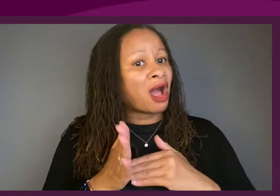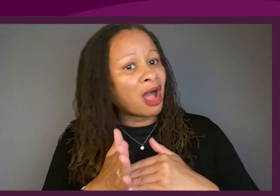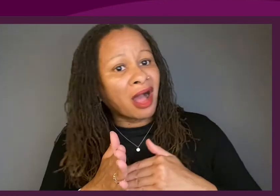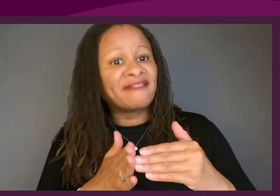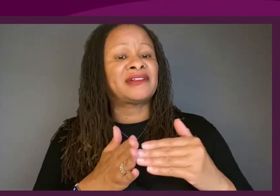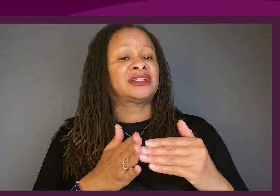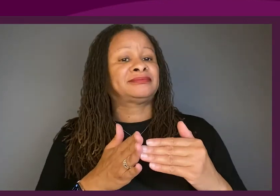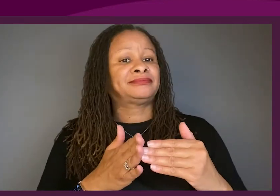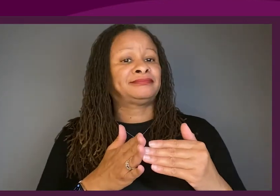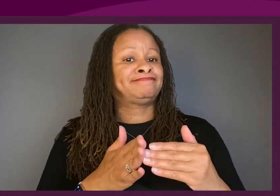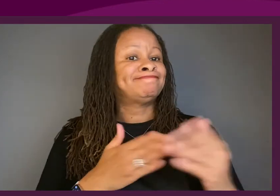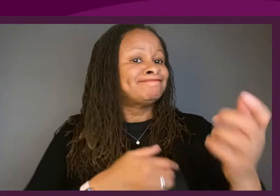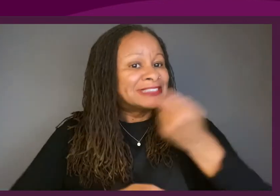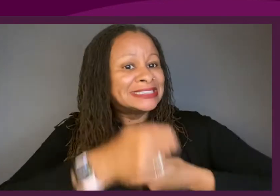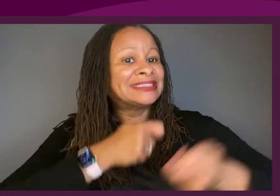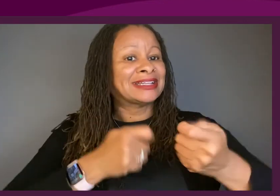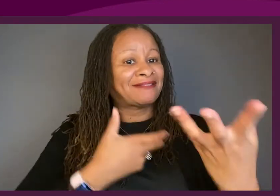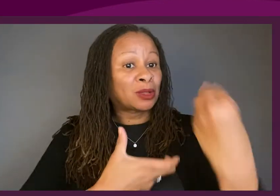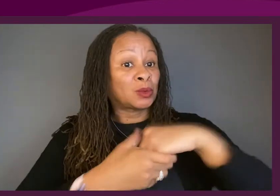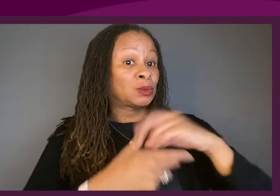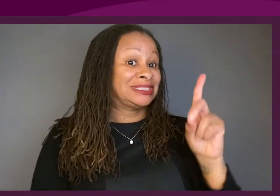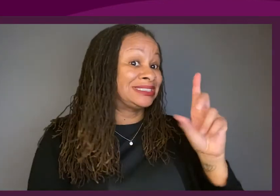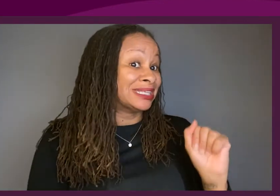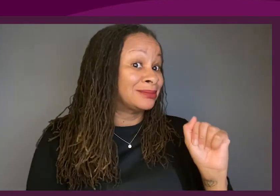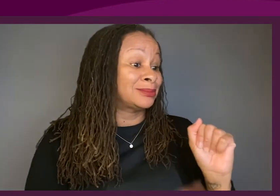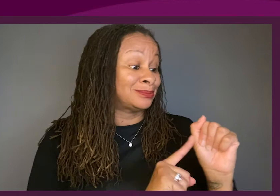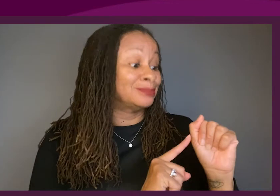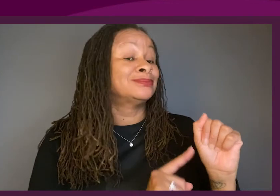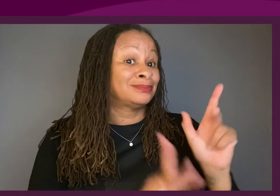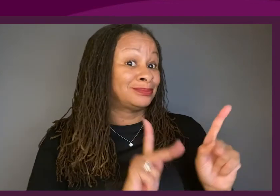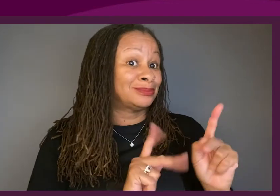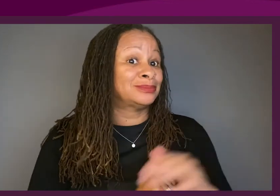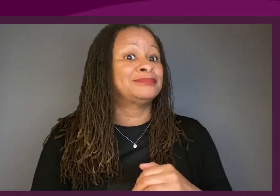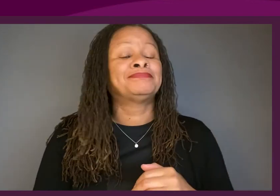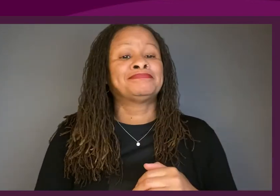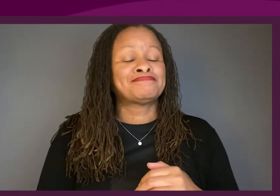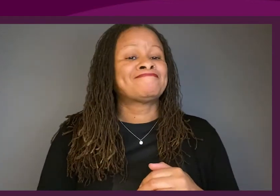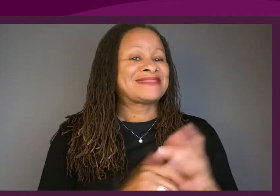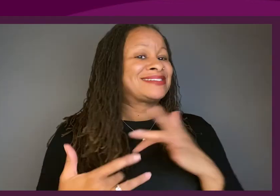disabilities, they use stuffed animals or they have people, actors, pretend that they're